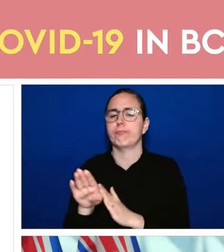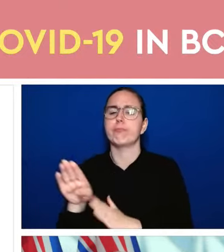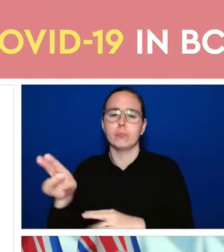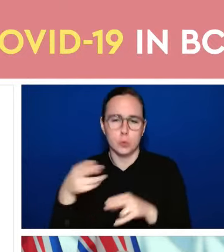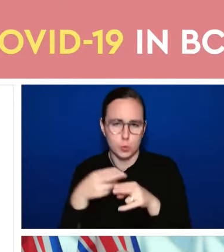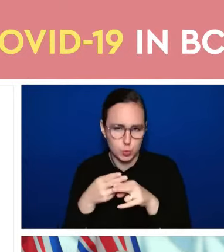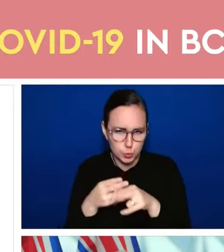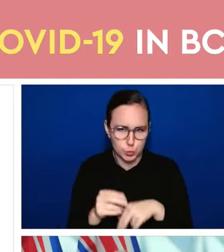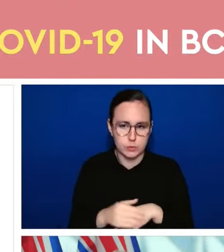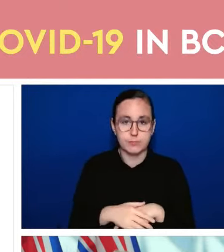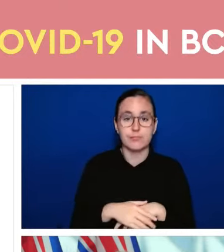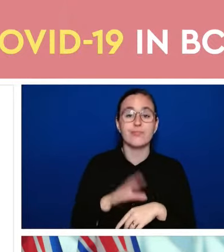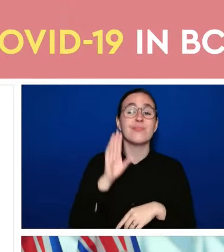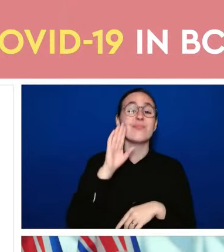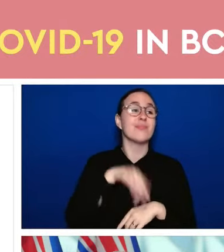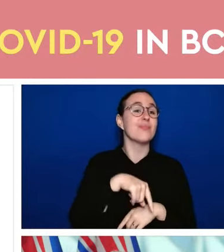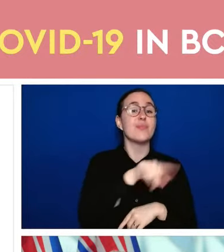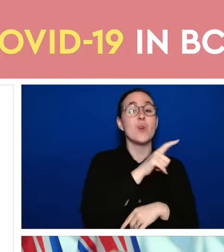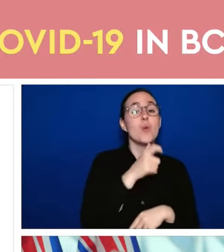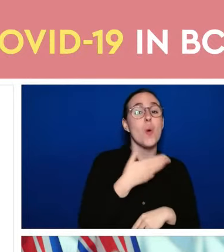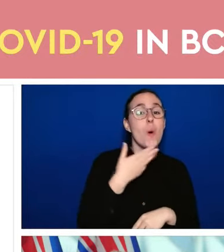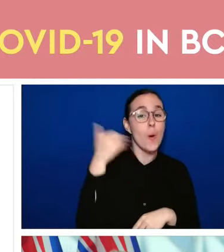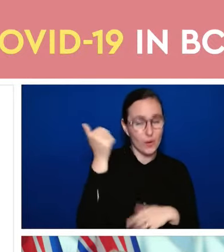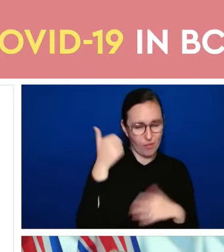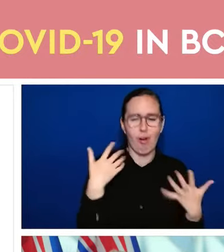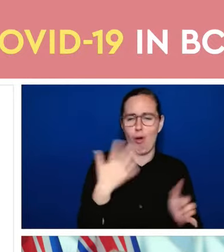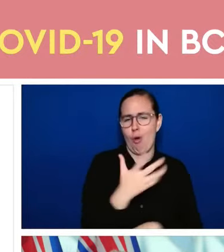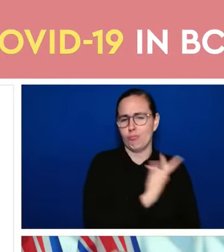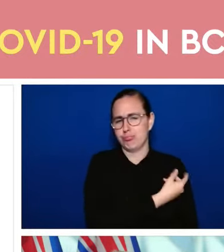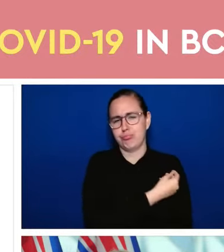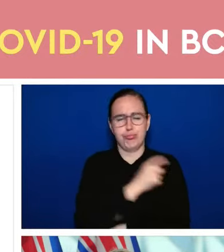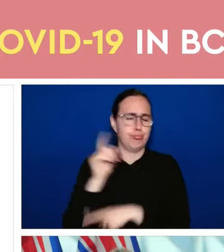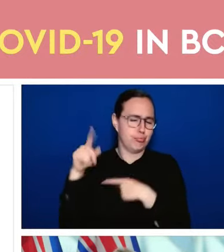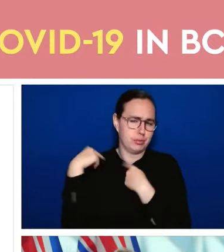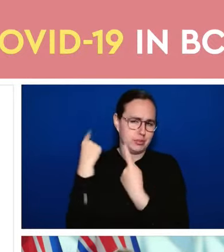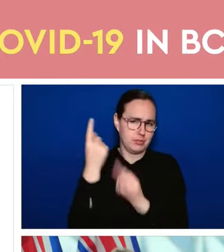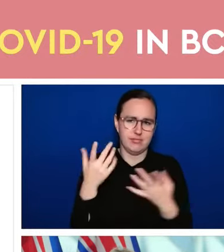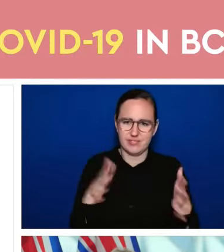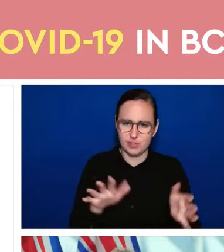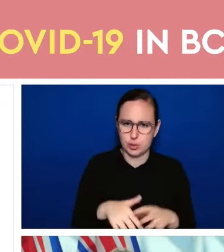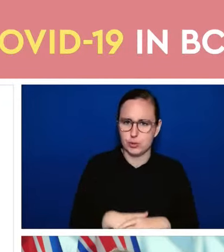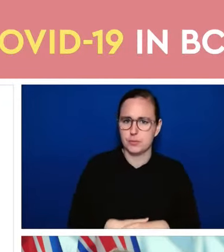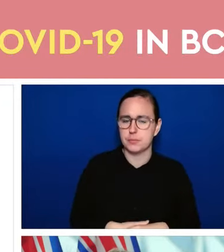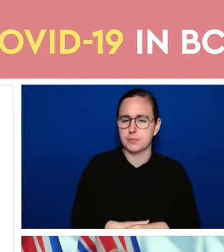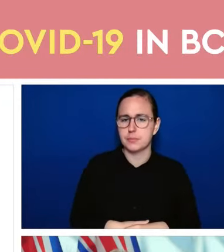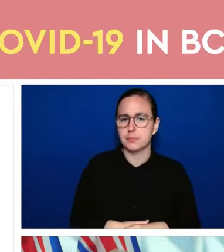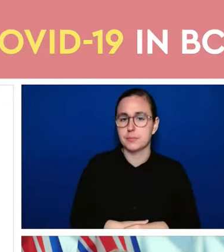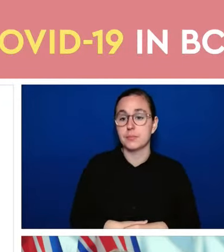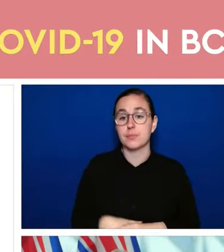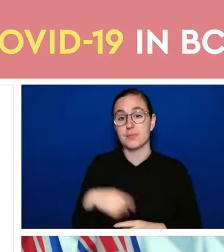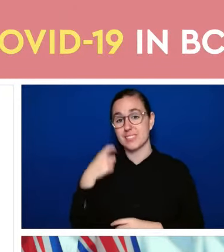second booster dose for fourth does in our spring booster campaign and they'll be coming